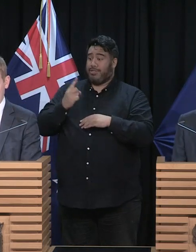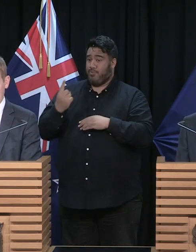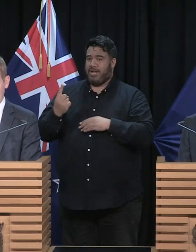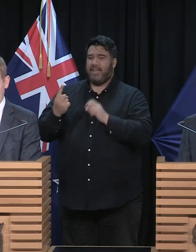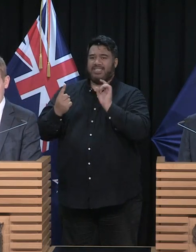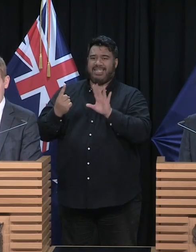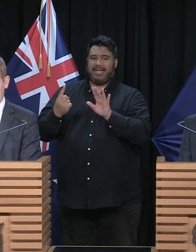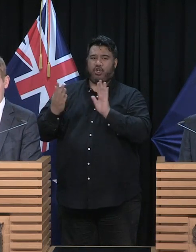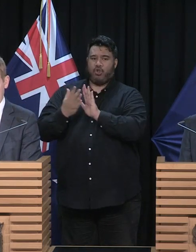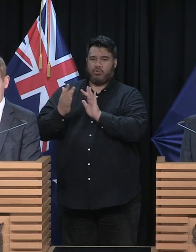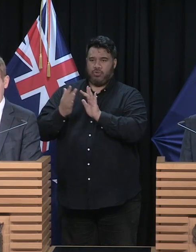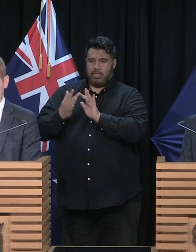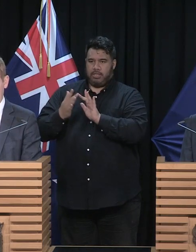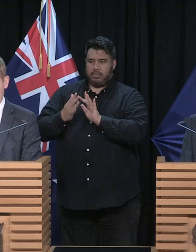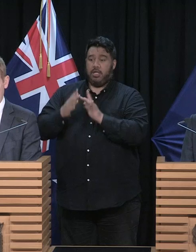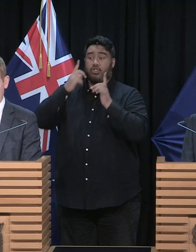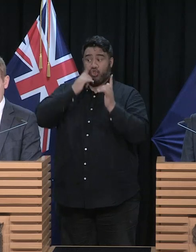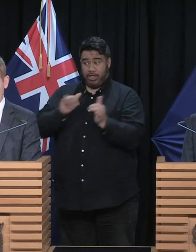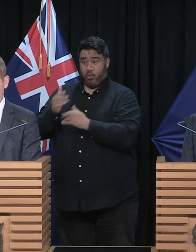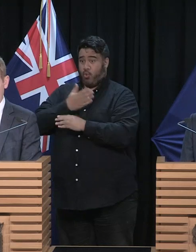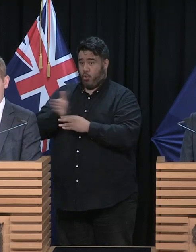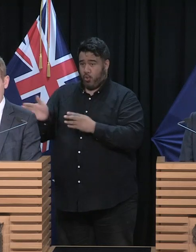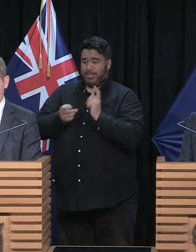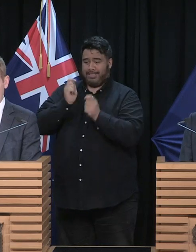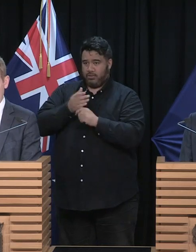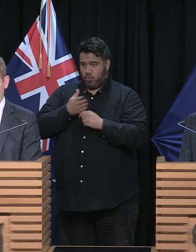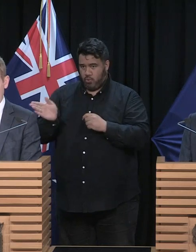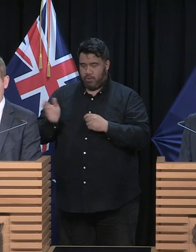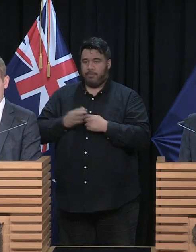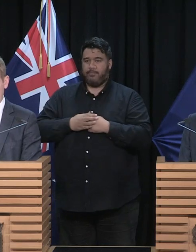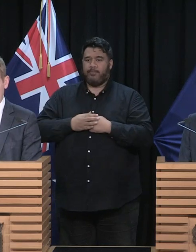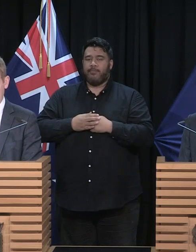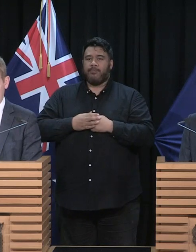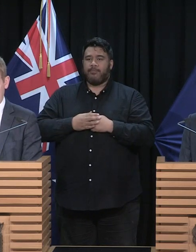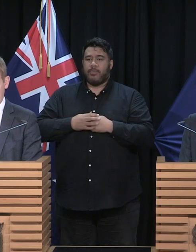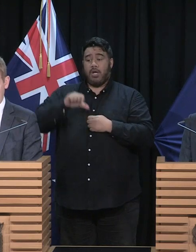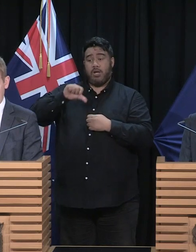from Auckland to Christchurch,